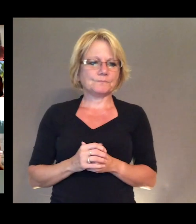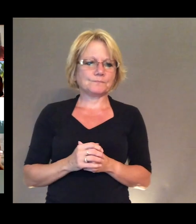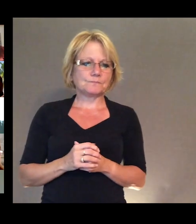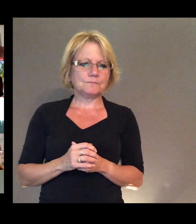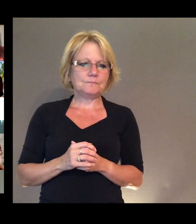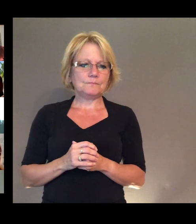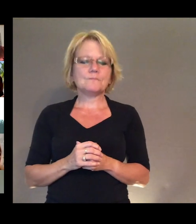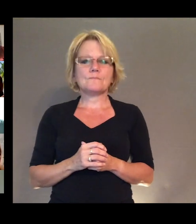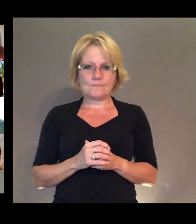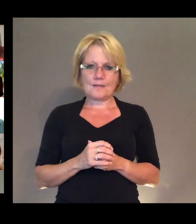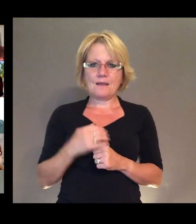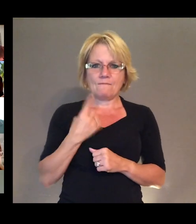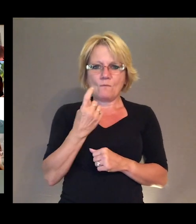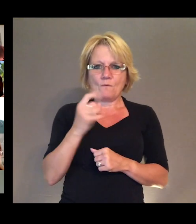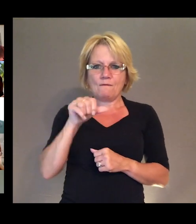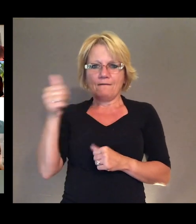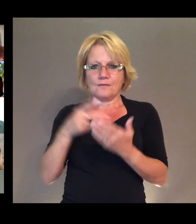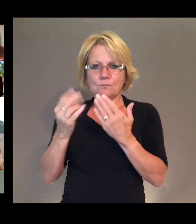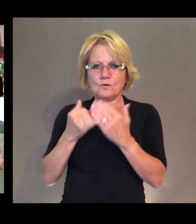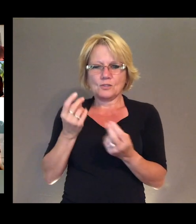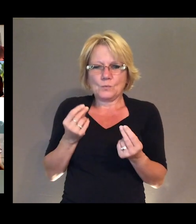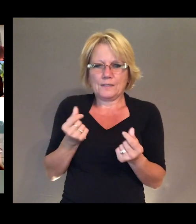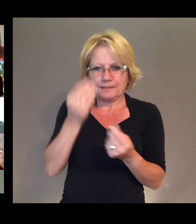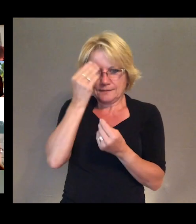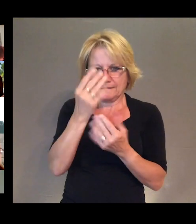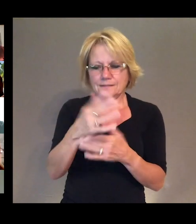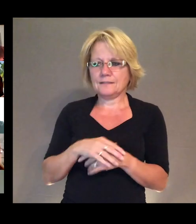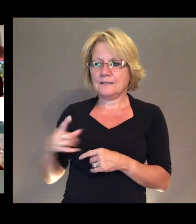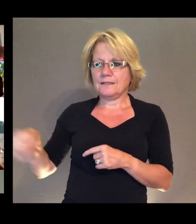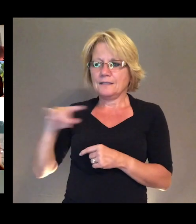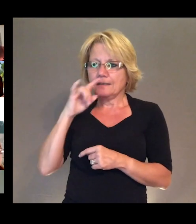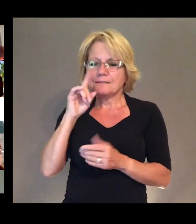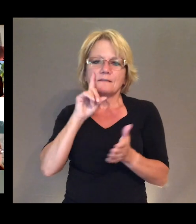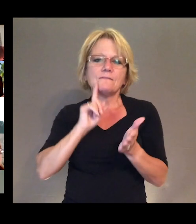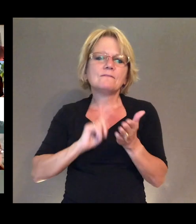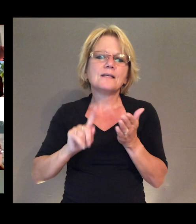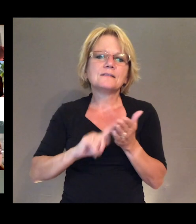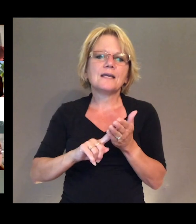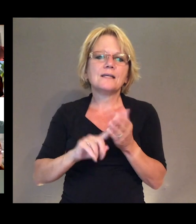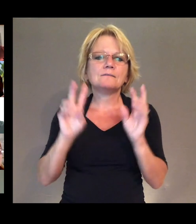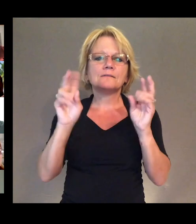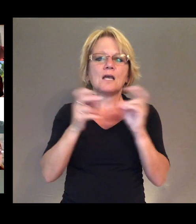another project that comes to mind really quickly, the kids investigate how free, free black men were in Northern states